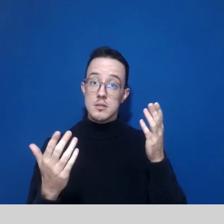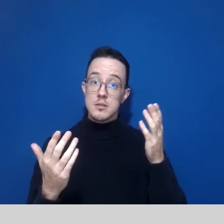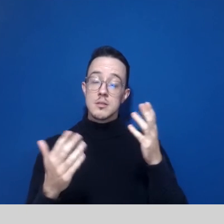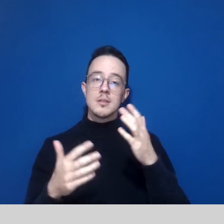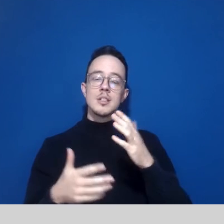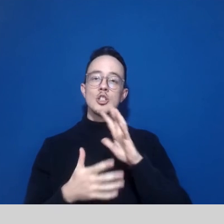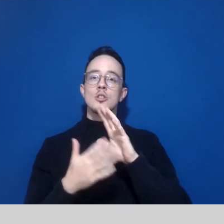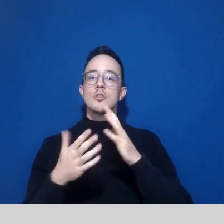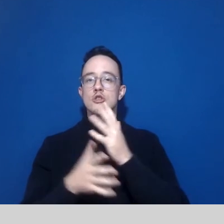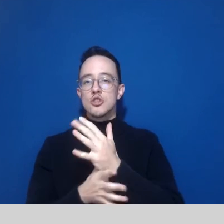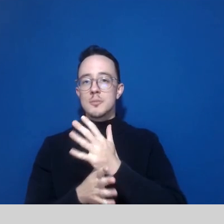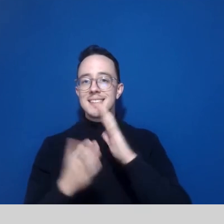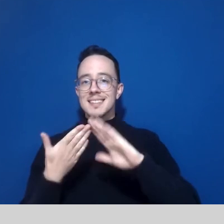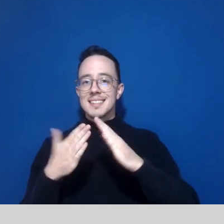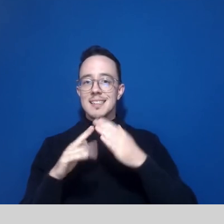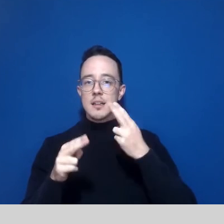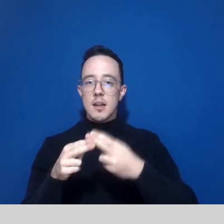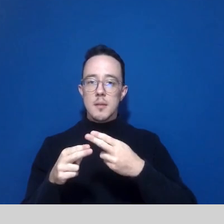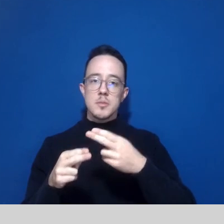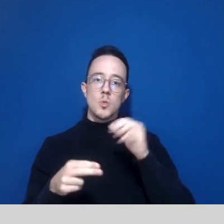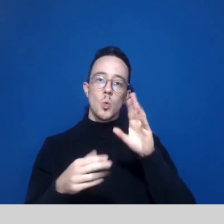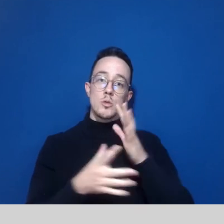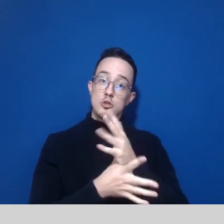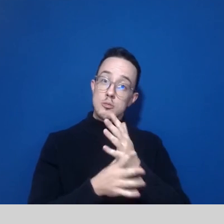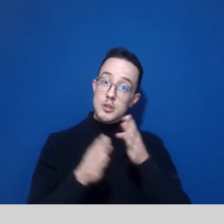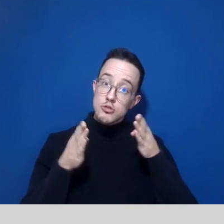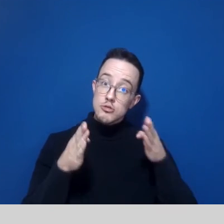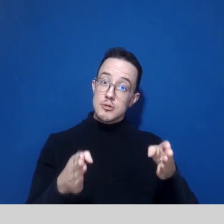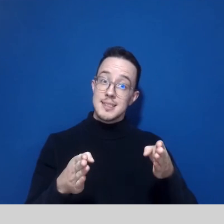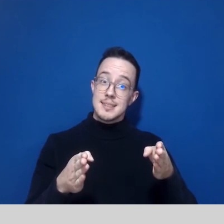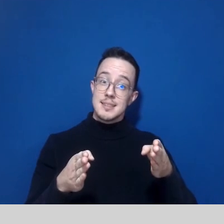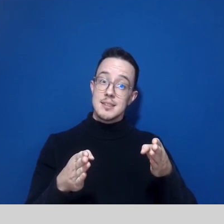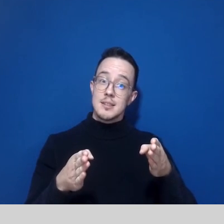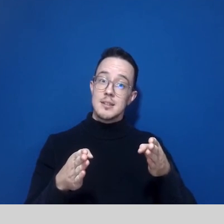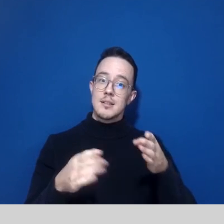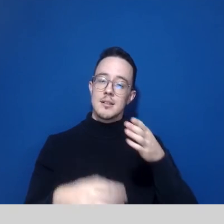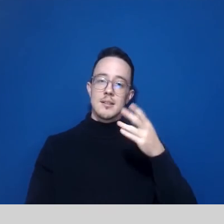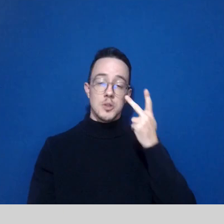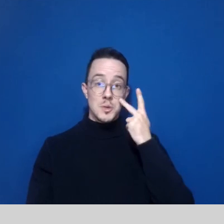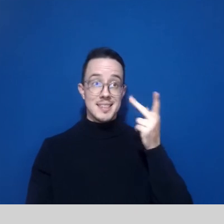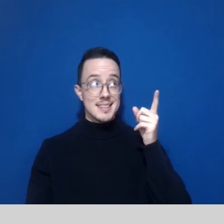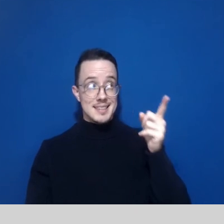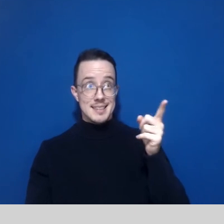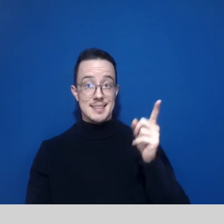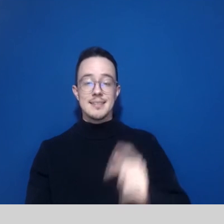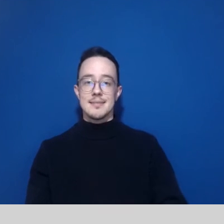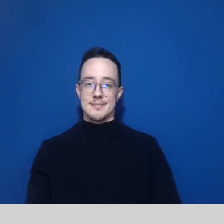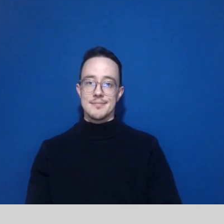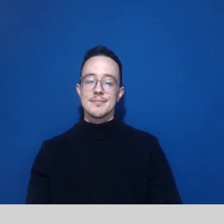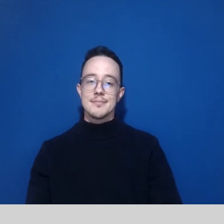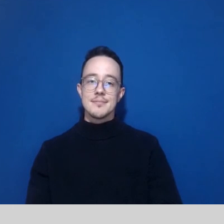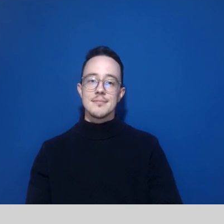in the USA are the names of German cities, or German streets that are called